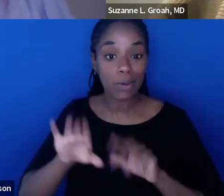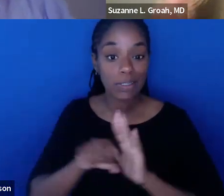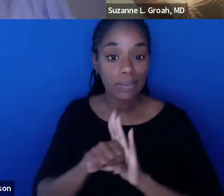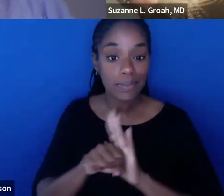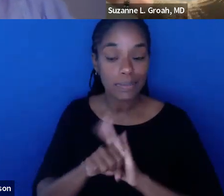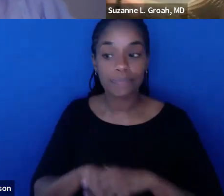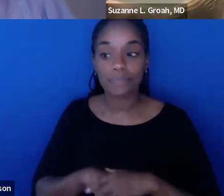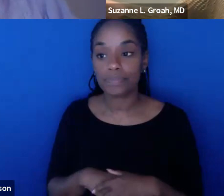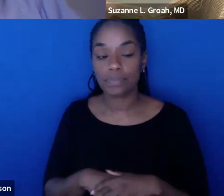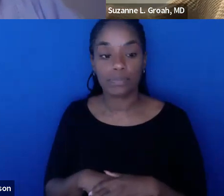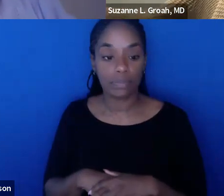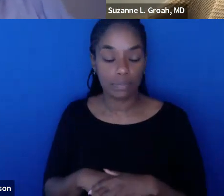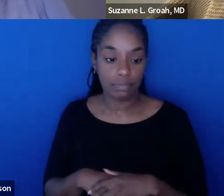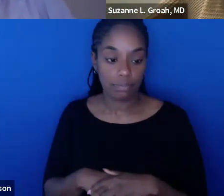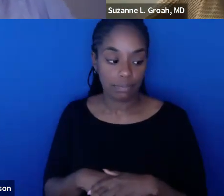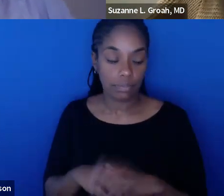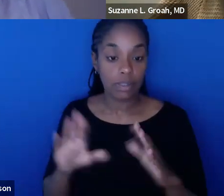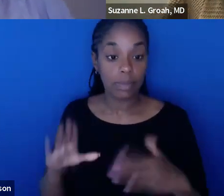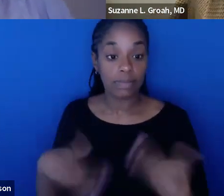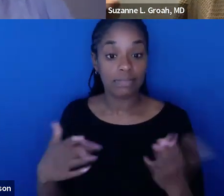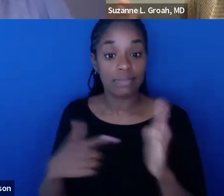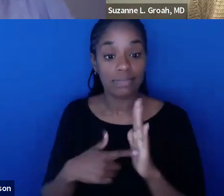I gave the examples of the opposite ends of the spectrum.